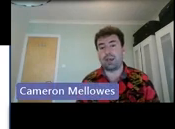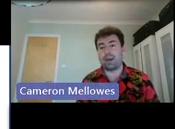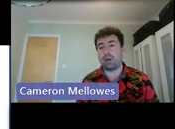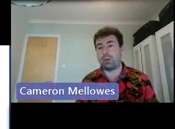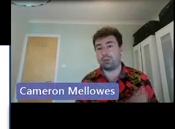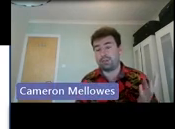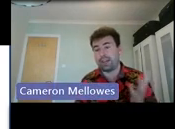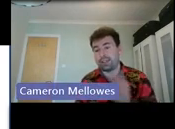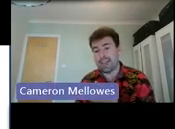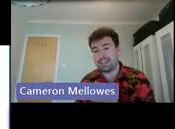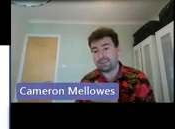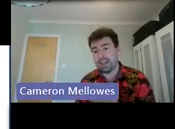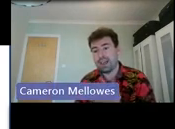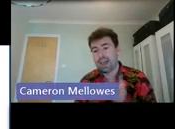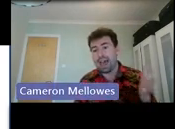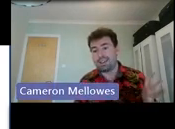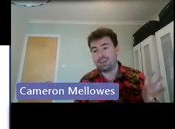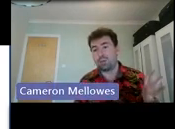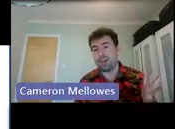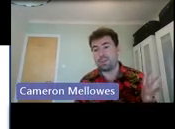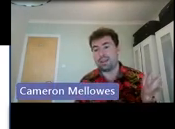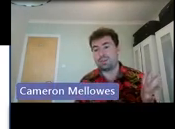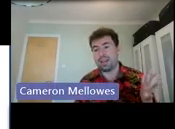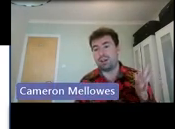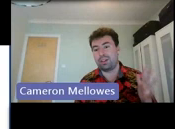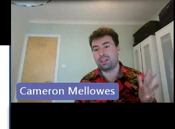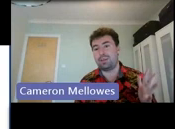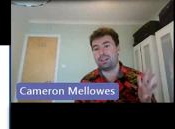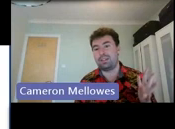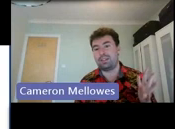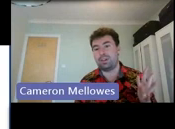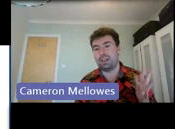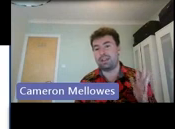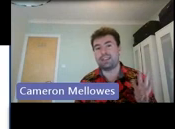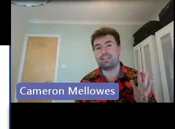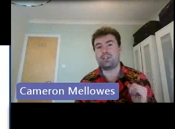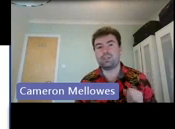little bit about where we got to on the first phase, and what we're hoping and asking communities to do in phase two.